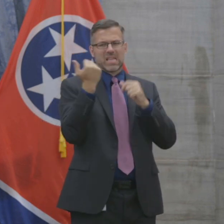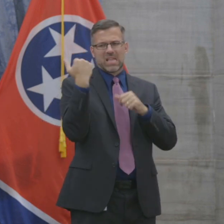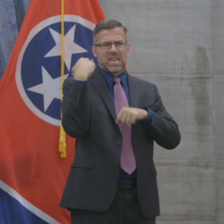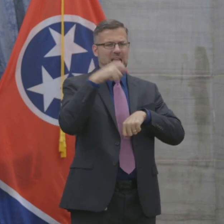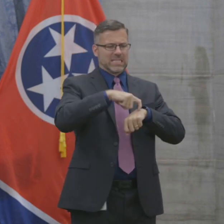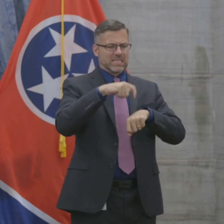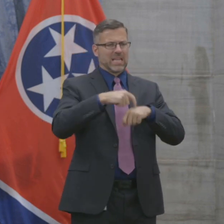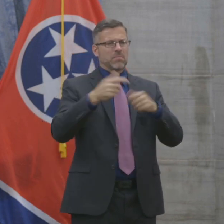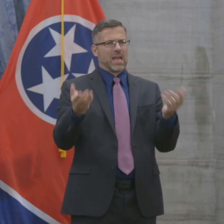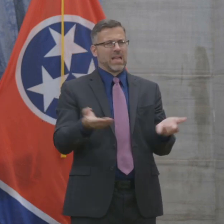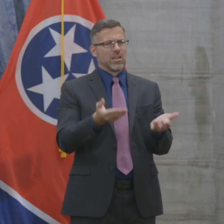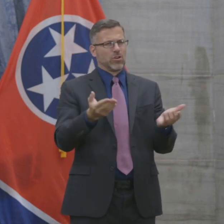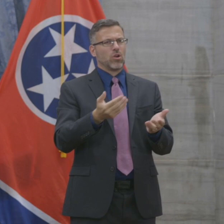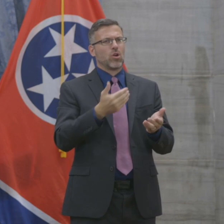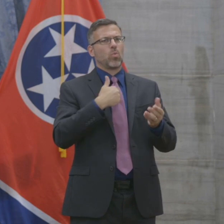attractions are ready to